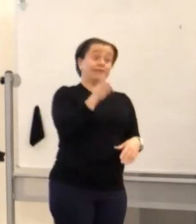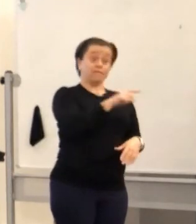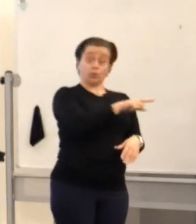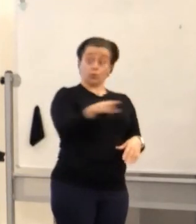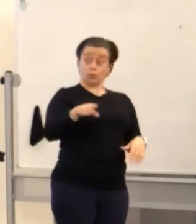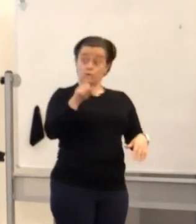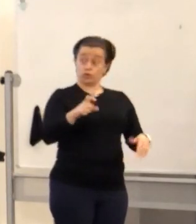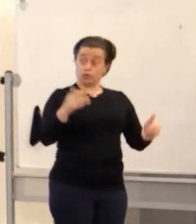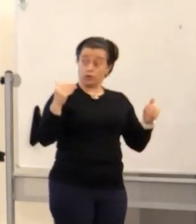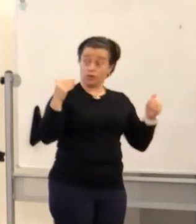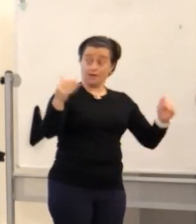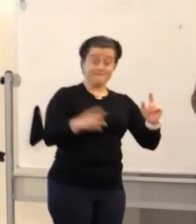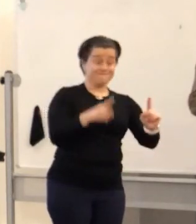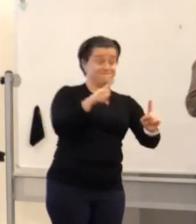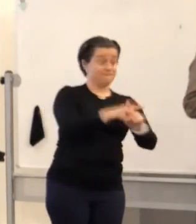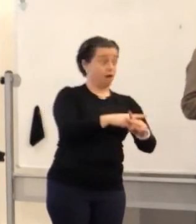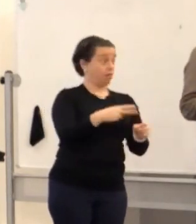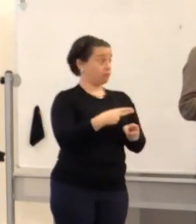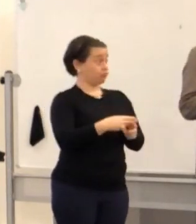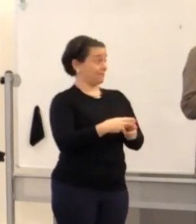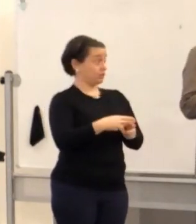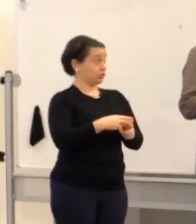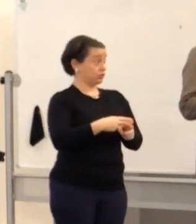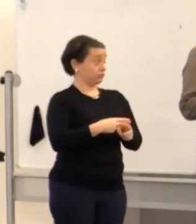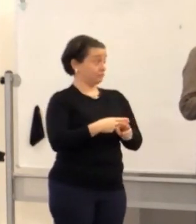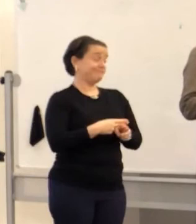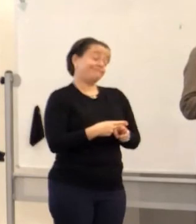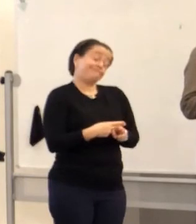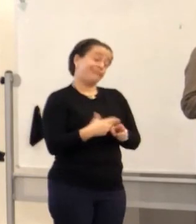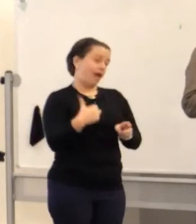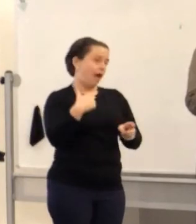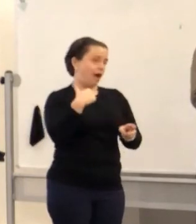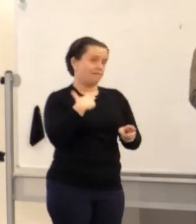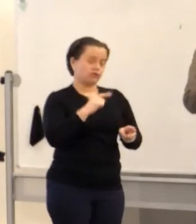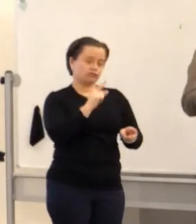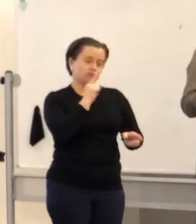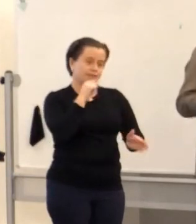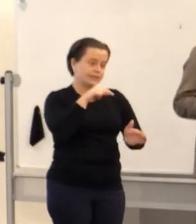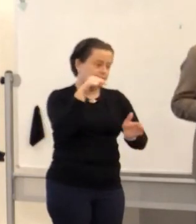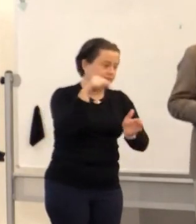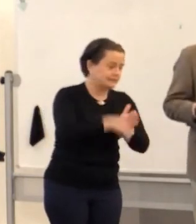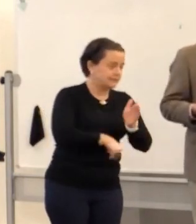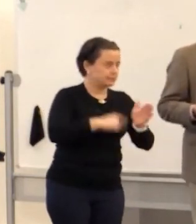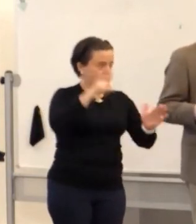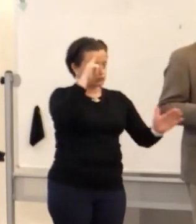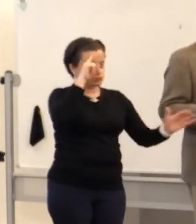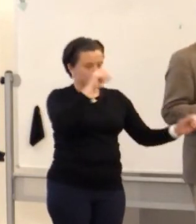initially or not is a strategic decision that's usually made in consultation with a patent lawyer.